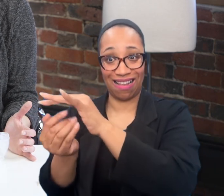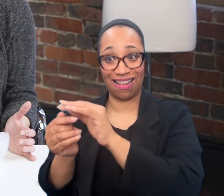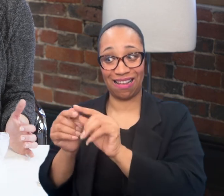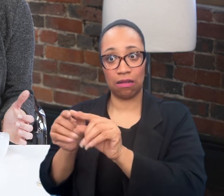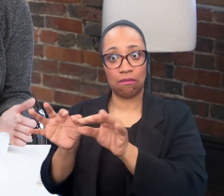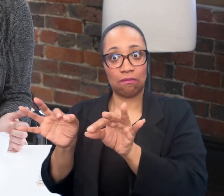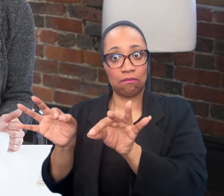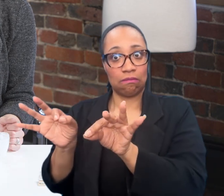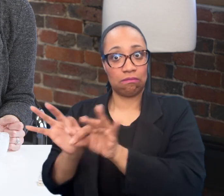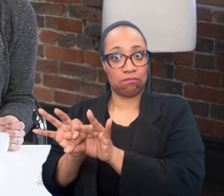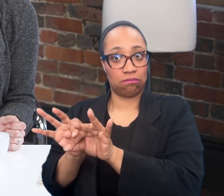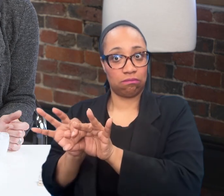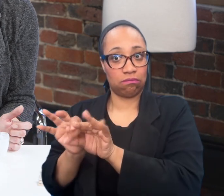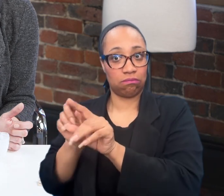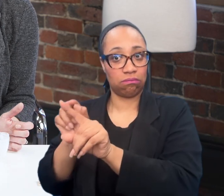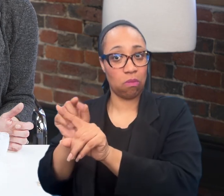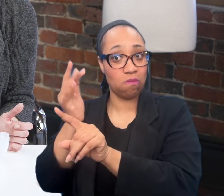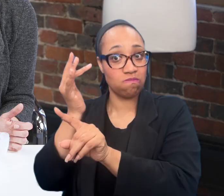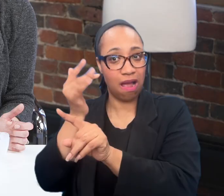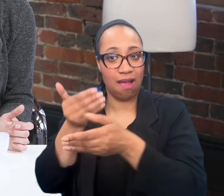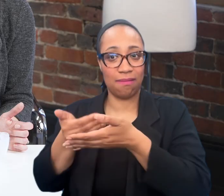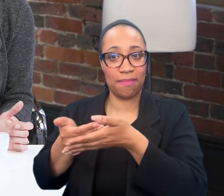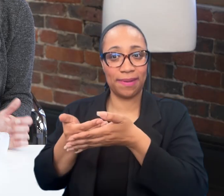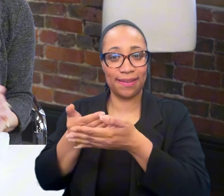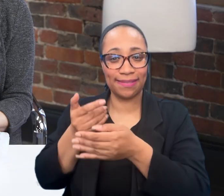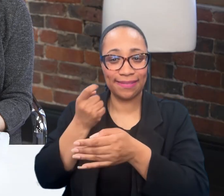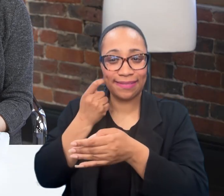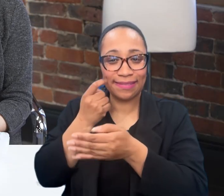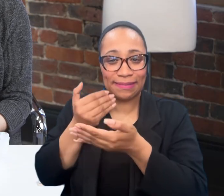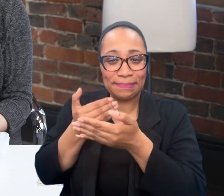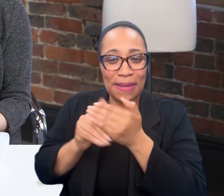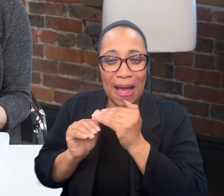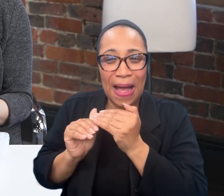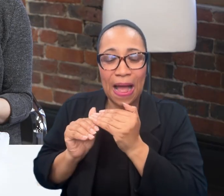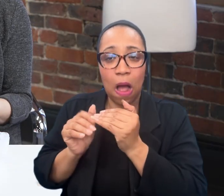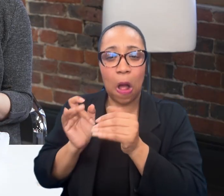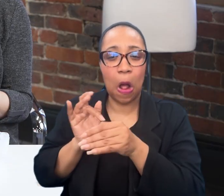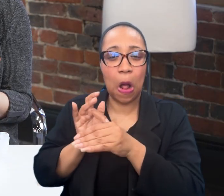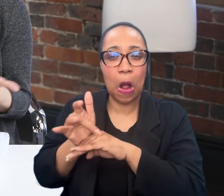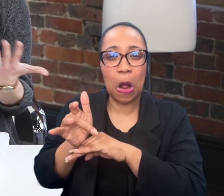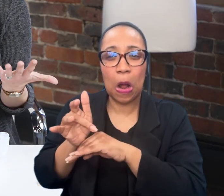a day sanitizing a breast pump is really important for any babies under 3 months old any babies that